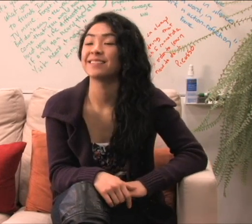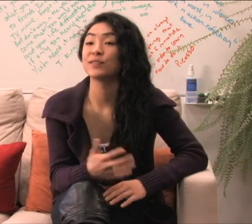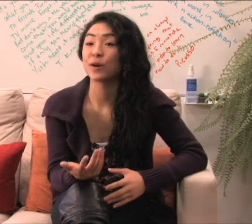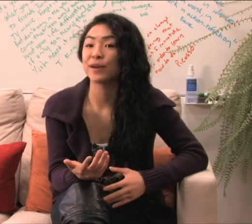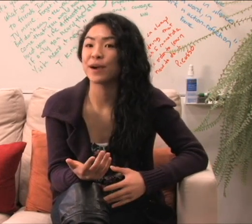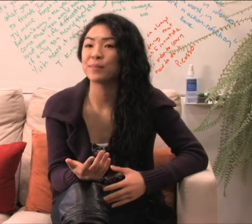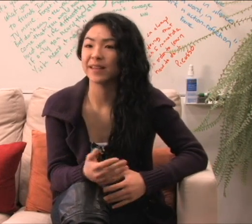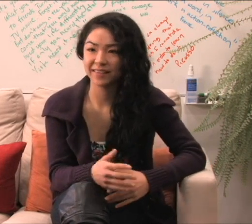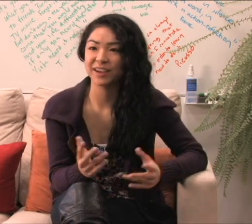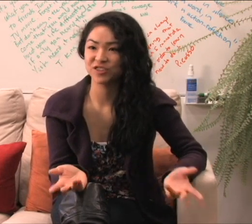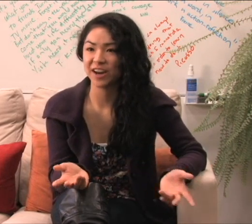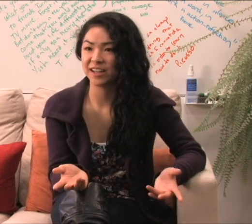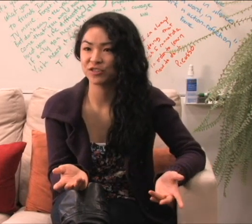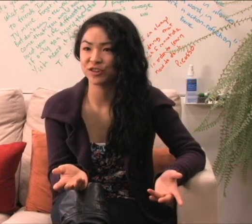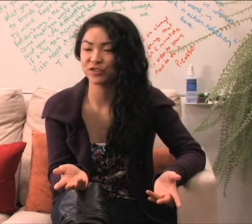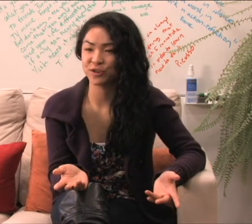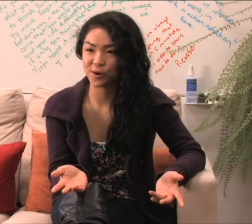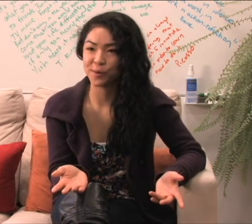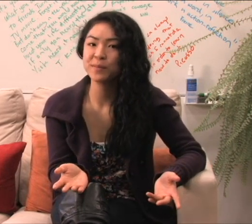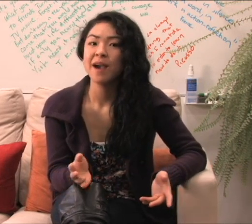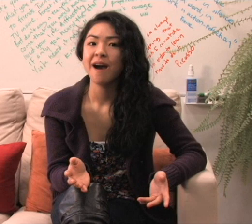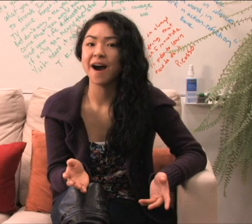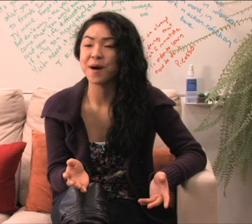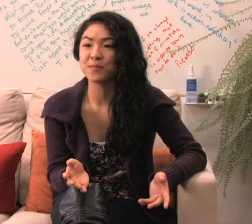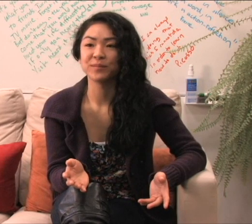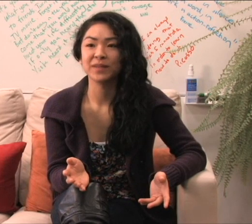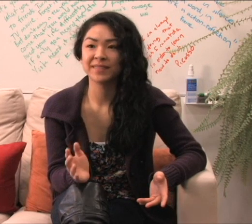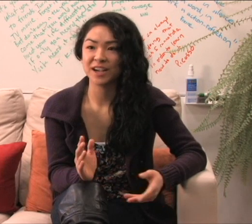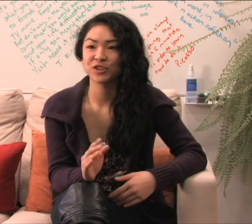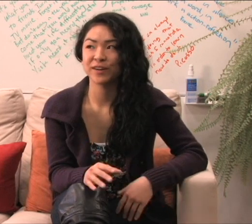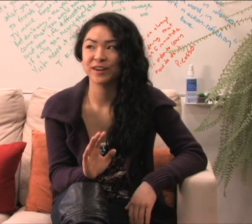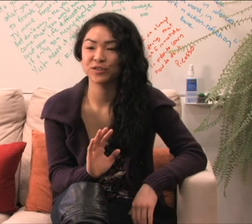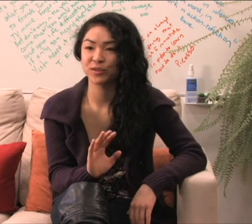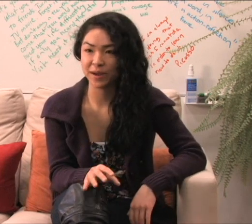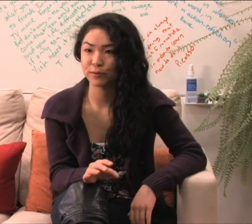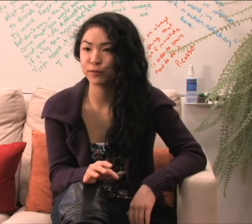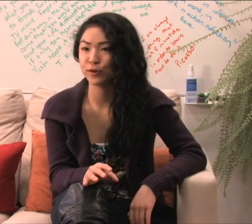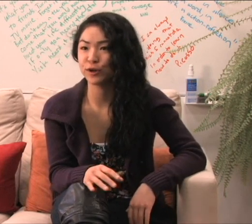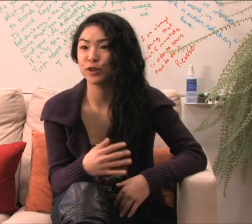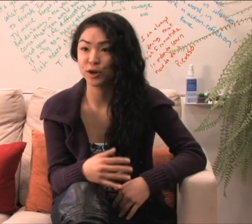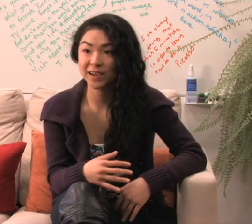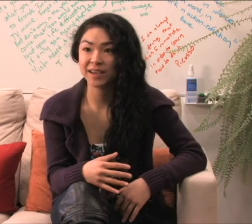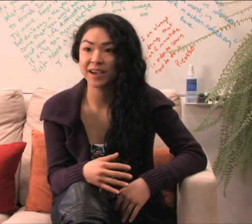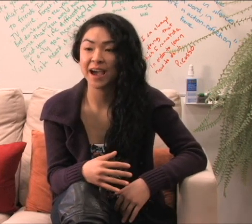Cause growing up in a Chinese traditional home, it's actually very disrespectful for you to look